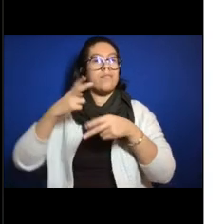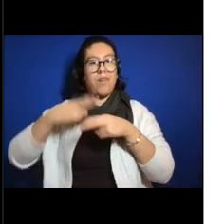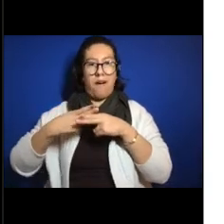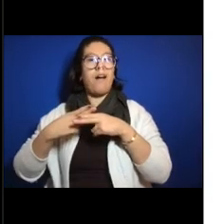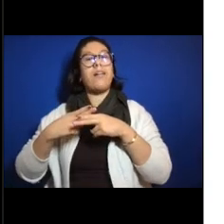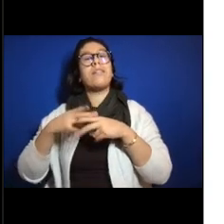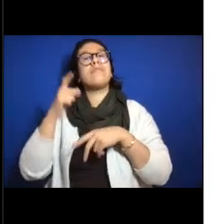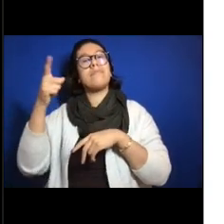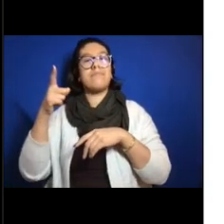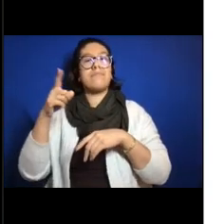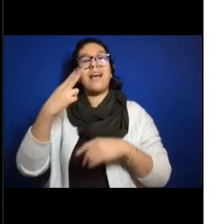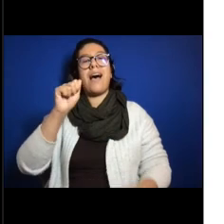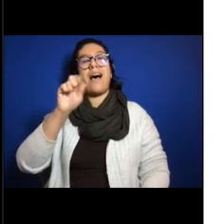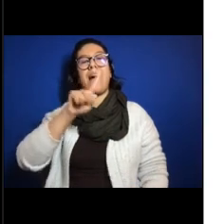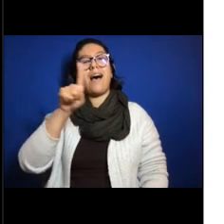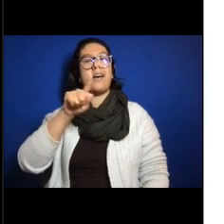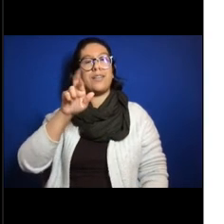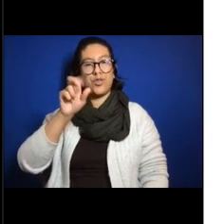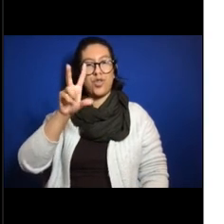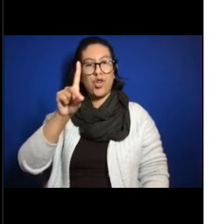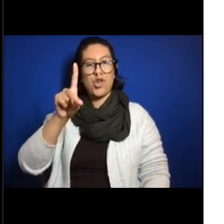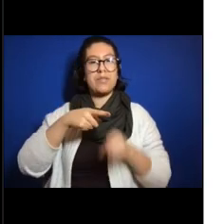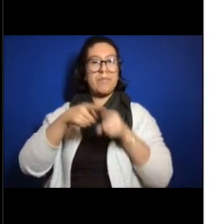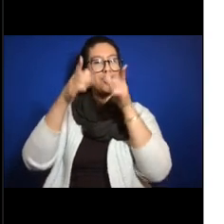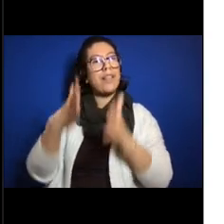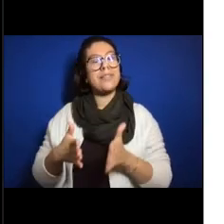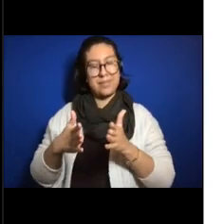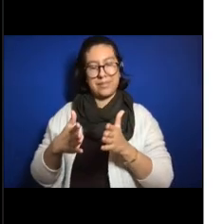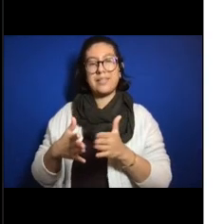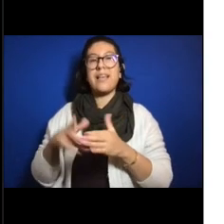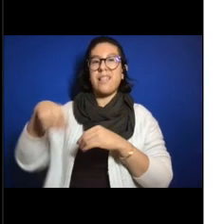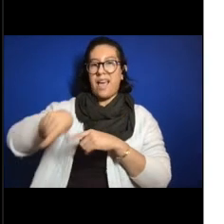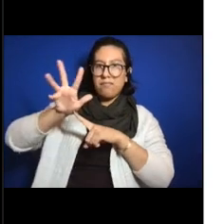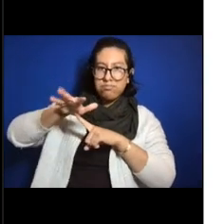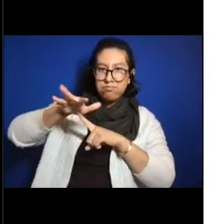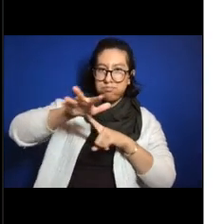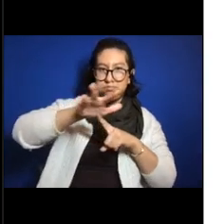And this is the North shore of O'ahu and you can see all the trees that have fallen